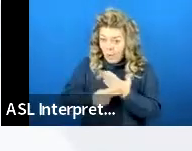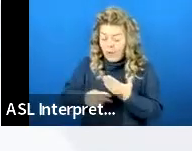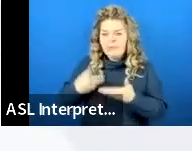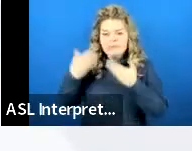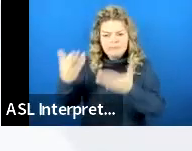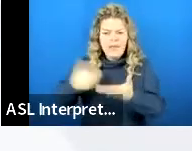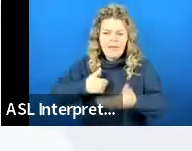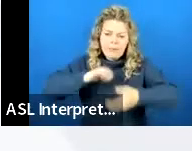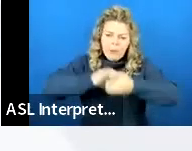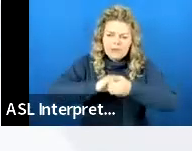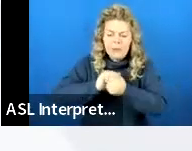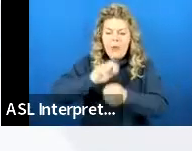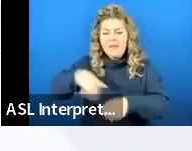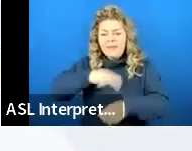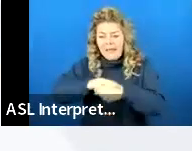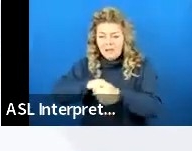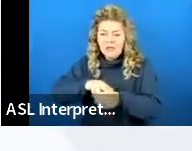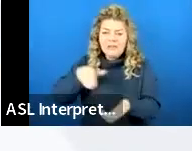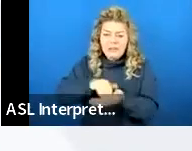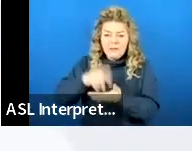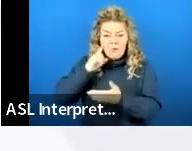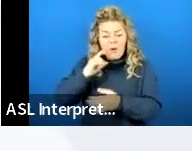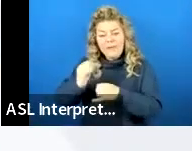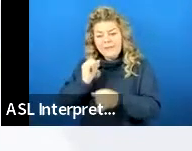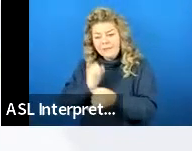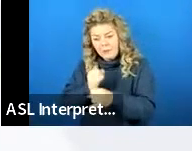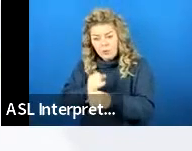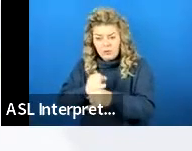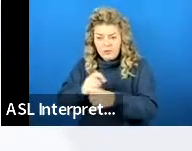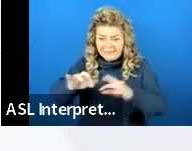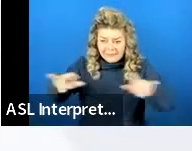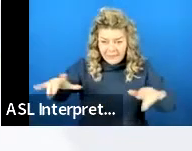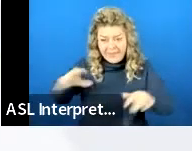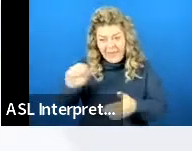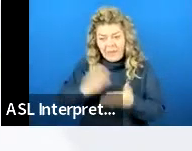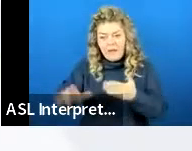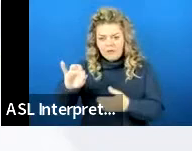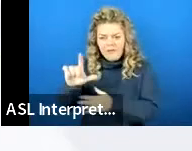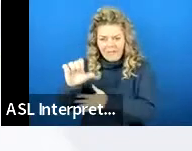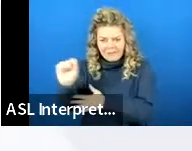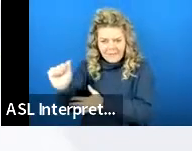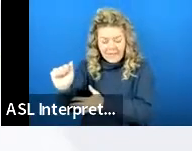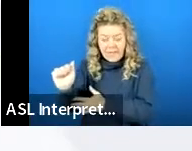with the National Center for Institutional Diversity and the College of LSA building upon the success